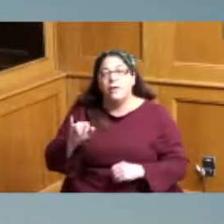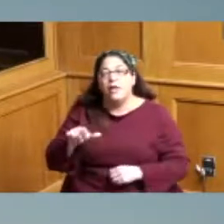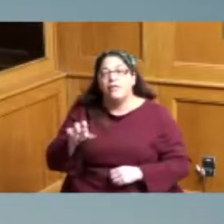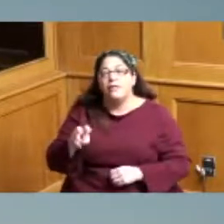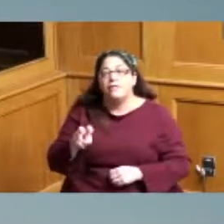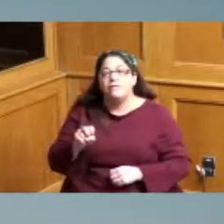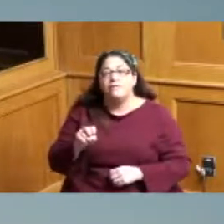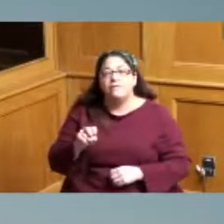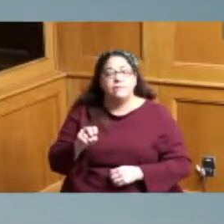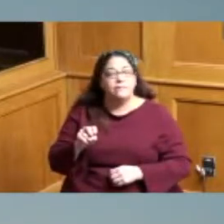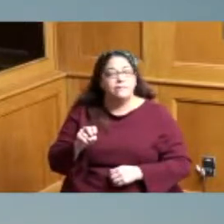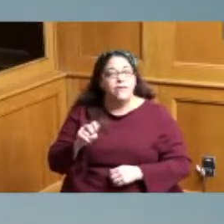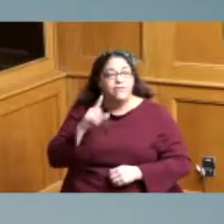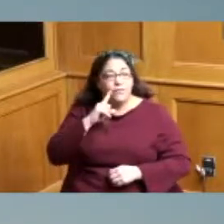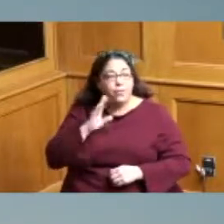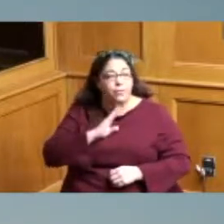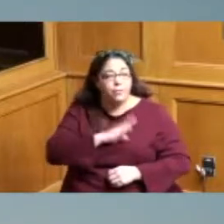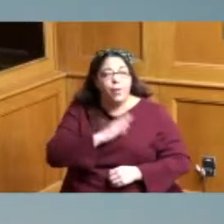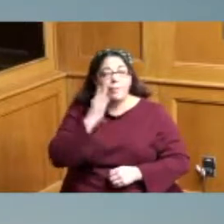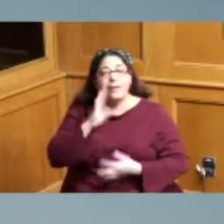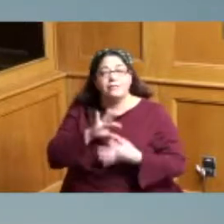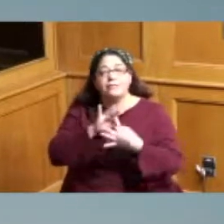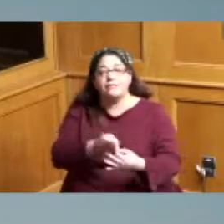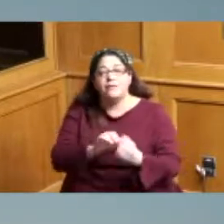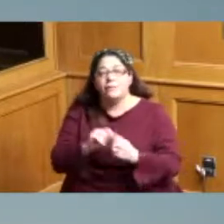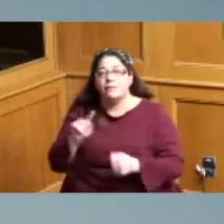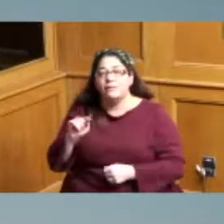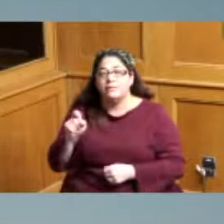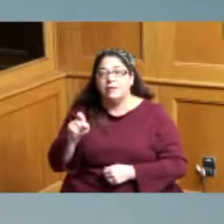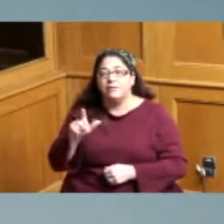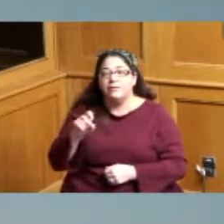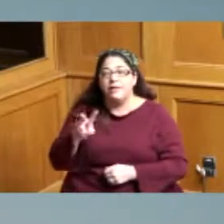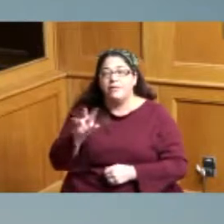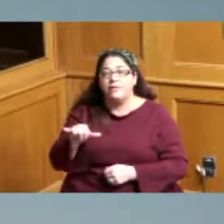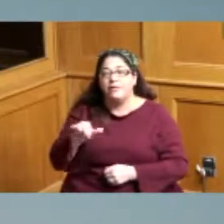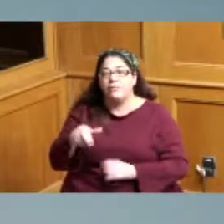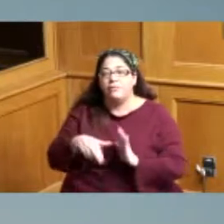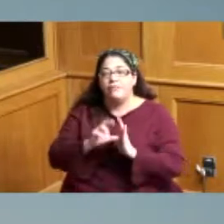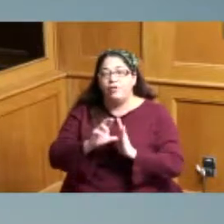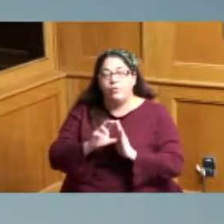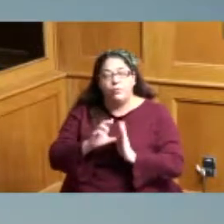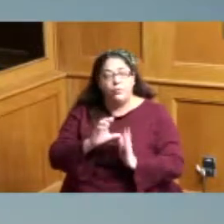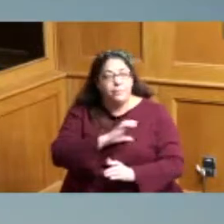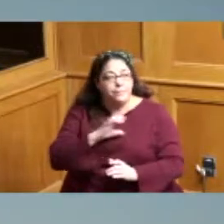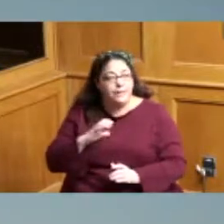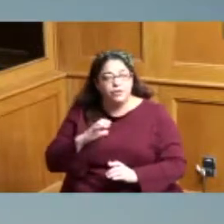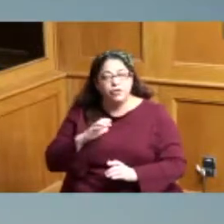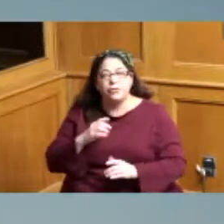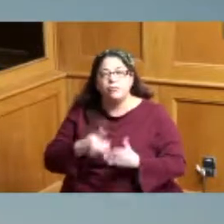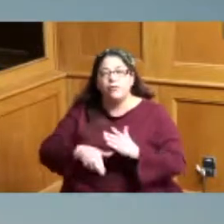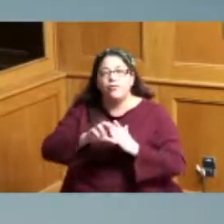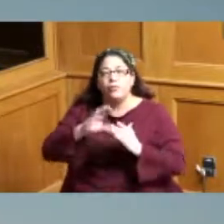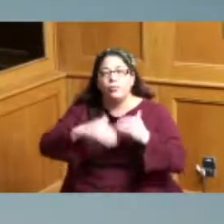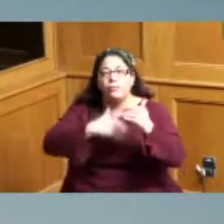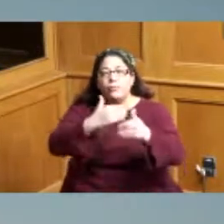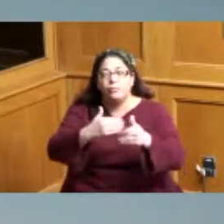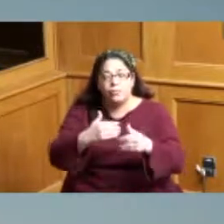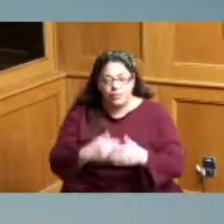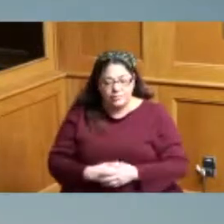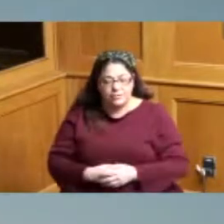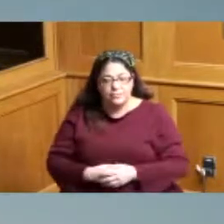given the fact that they relate to our tax levy review Commission review process and that process